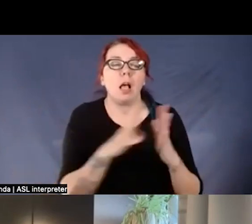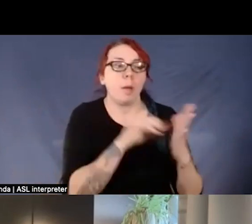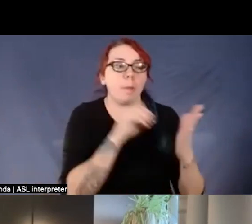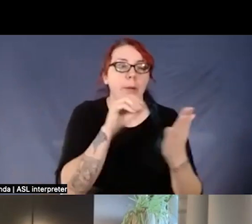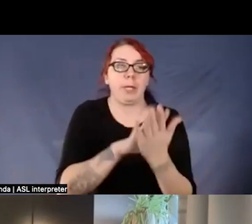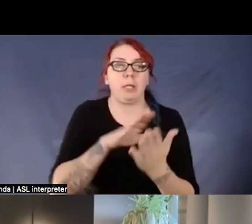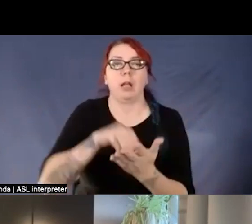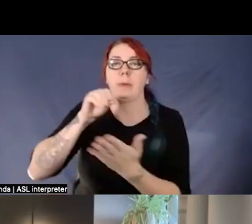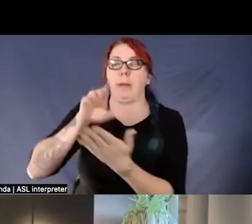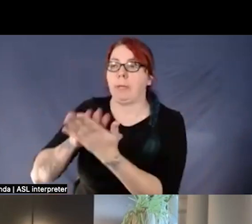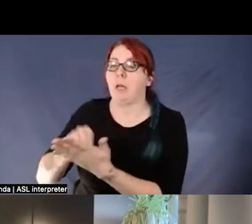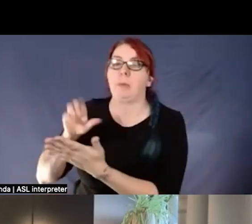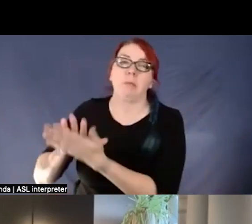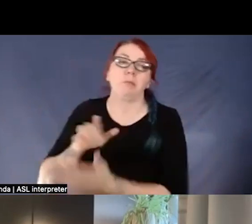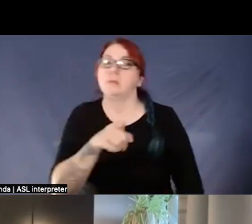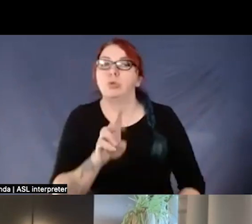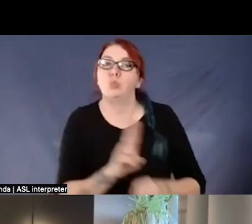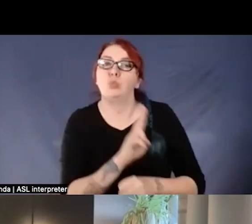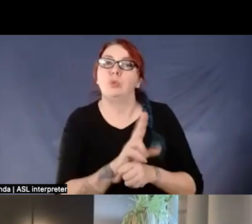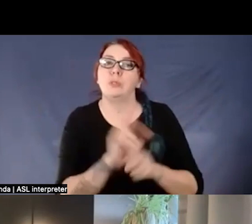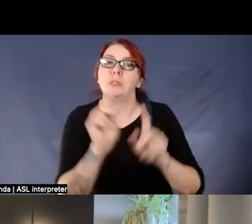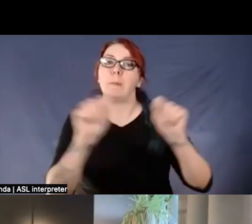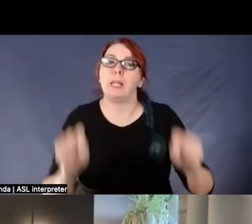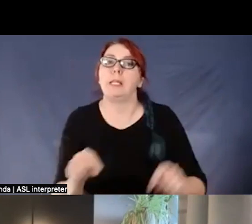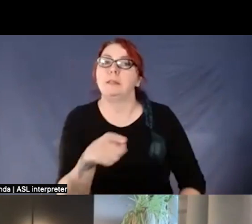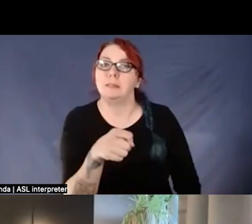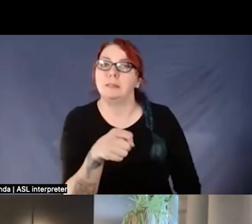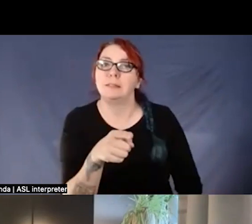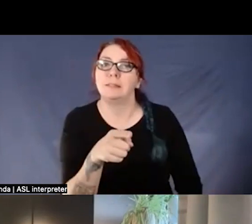We'll also pop a link into the chat for this. To create a template, you just first write an